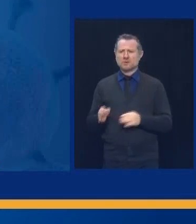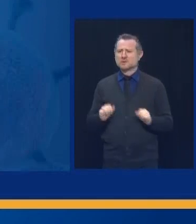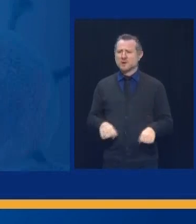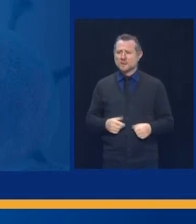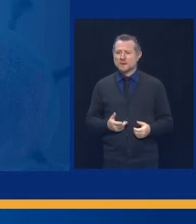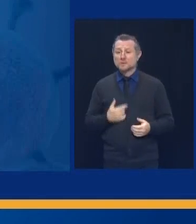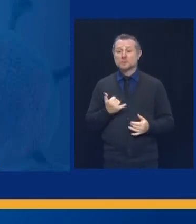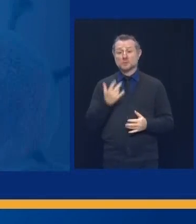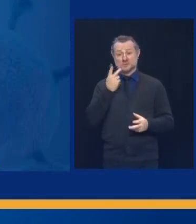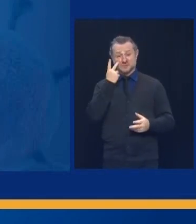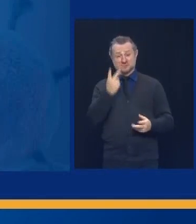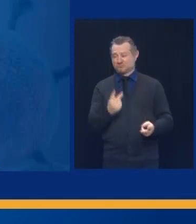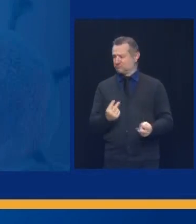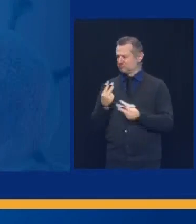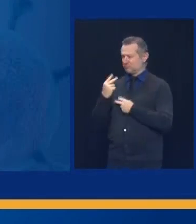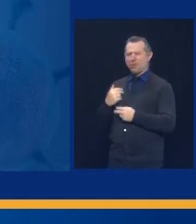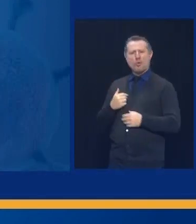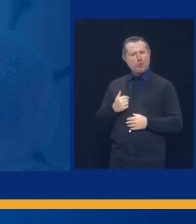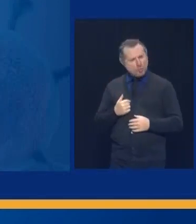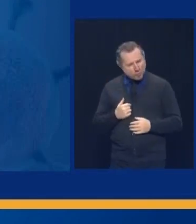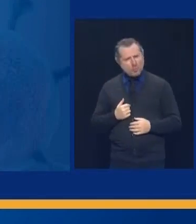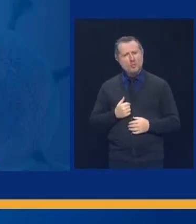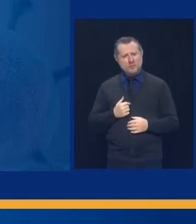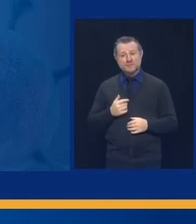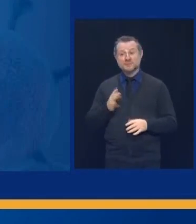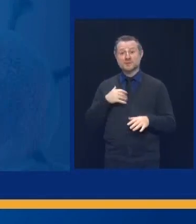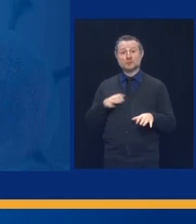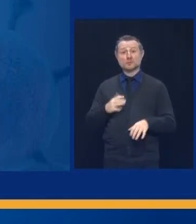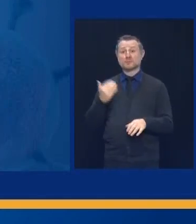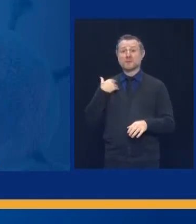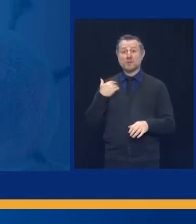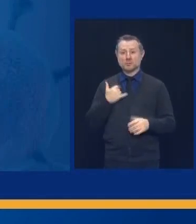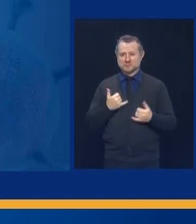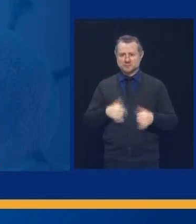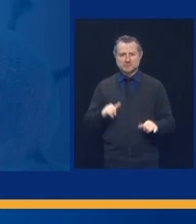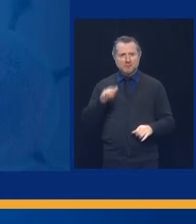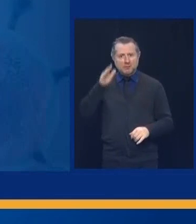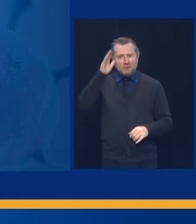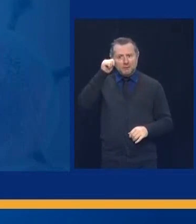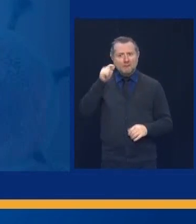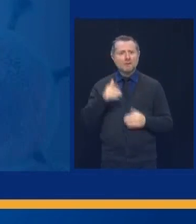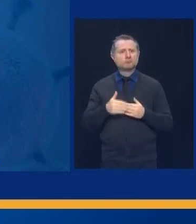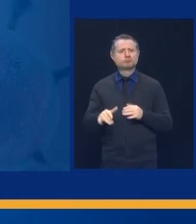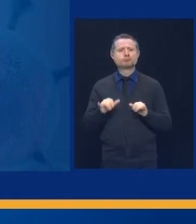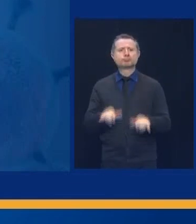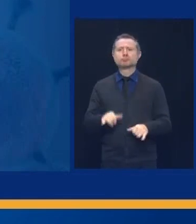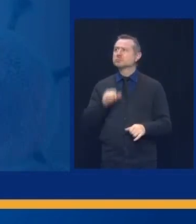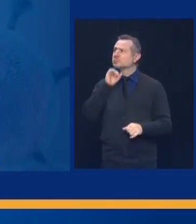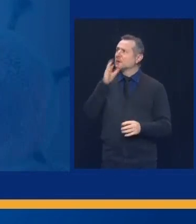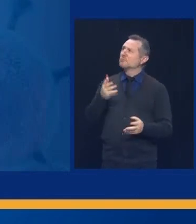ATTEND THE PUBLIC HEALTH. IT WAS ALWAYS BOTH, AND NOT JUST IN@M